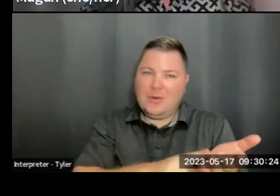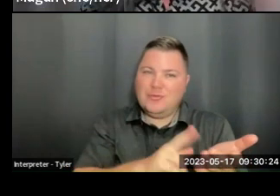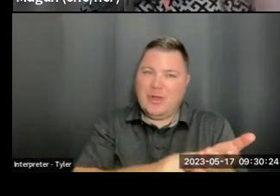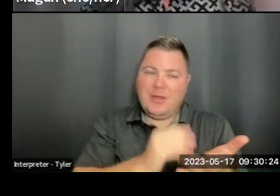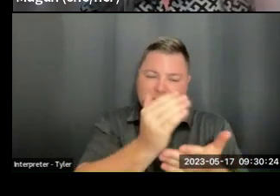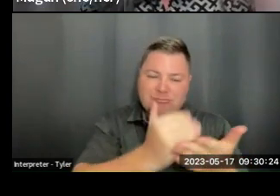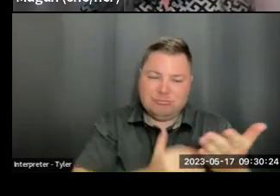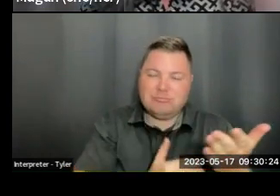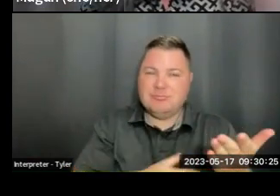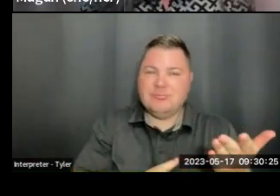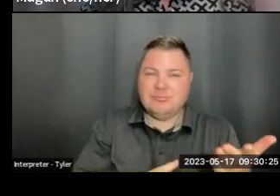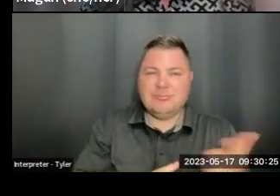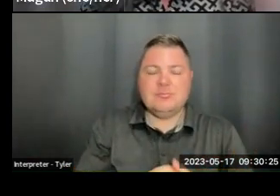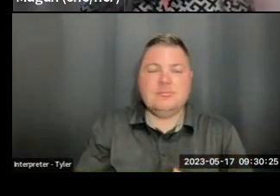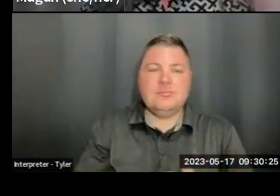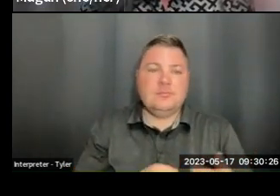It's helpful if you know your contract.